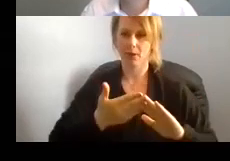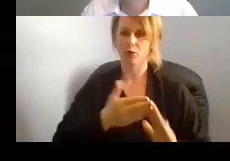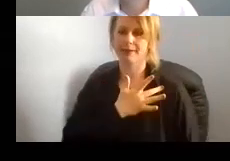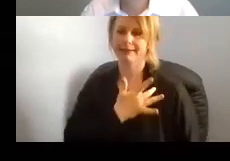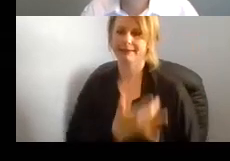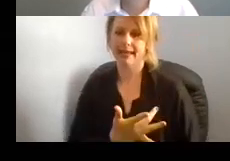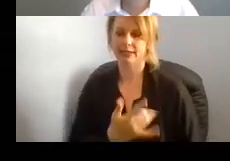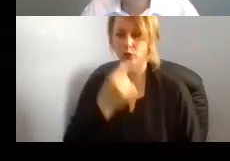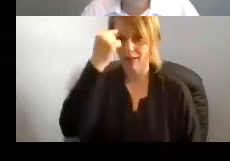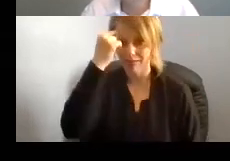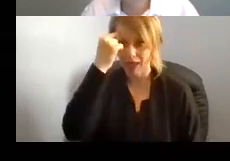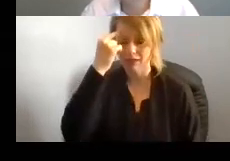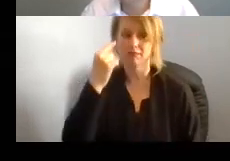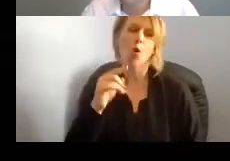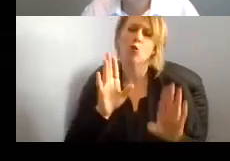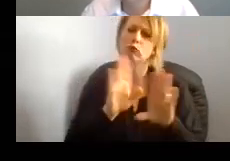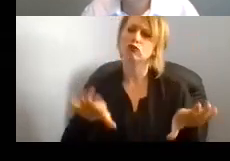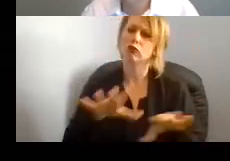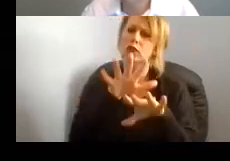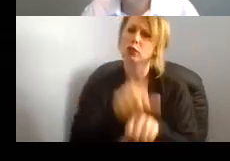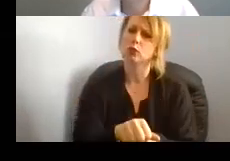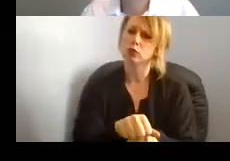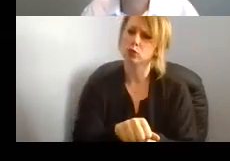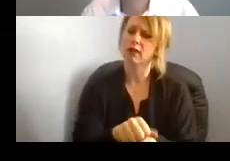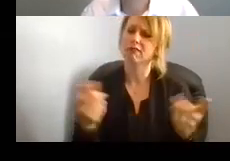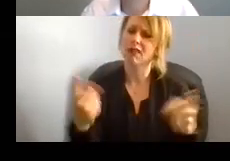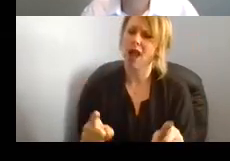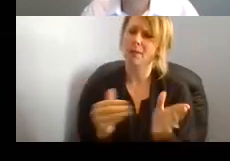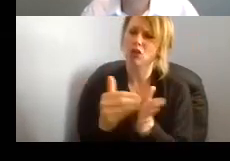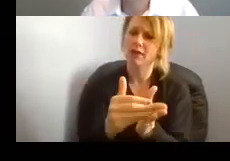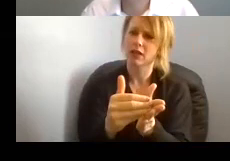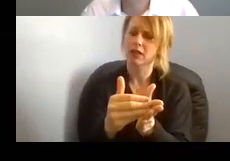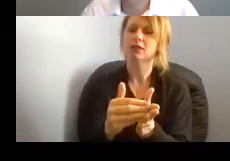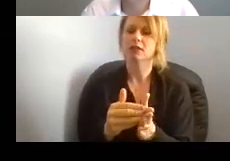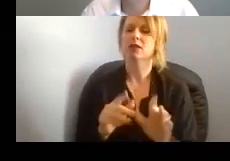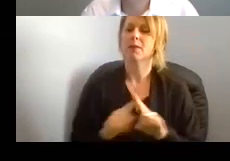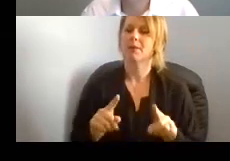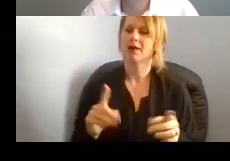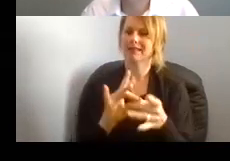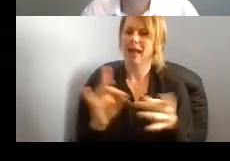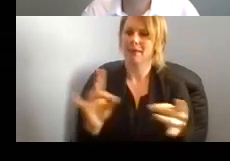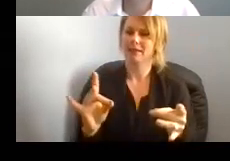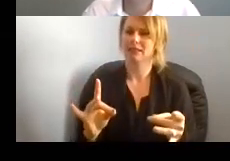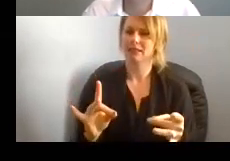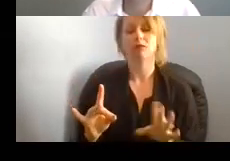that the children are used to it because it happens so much. I’ve gotten comments like that. And I remember visiting one